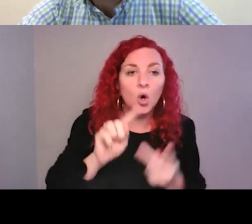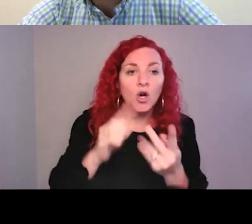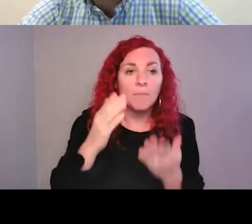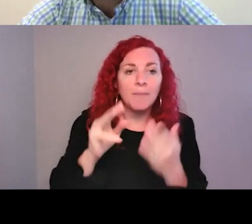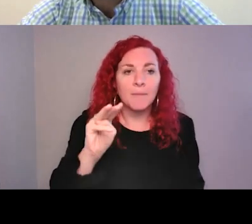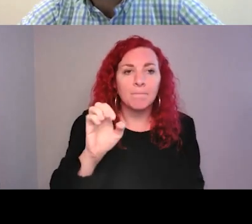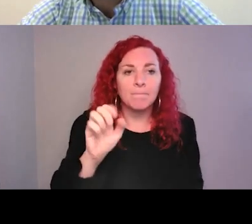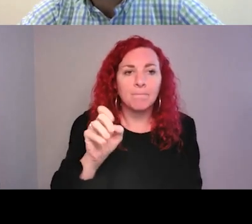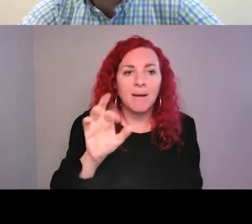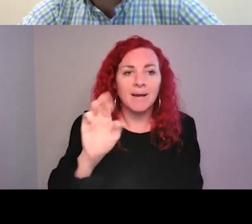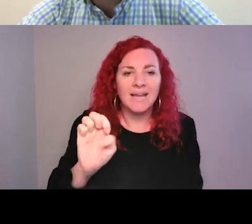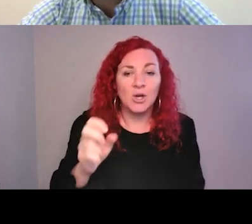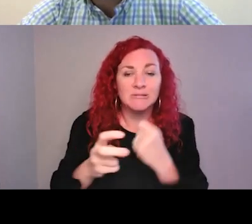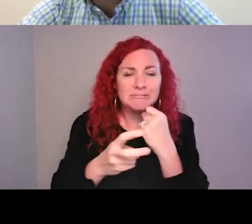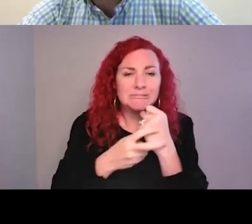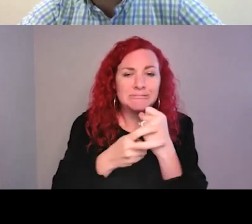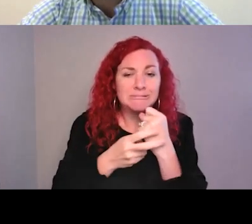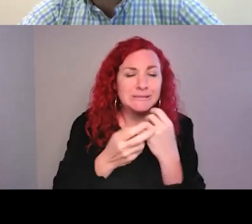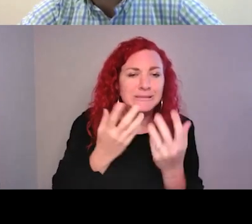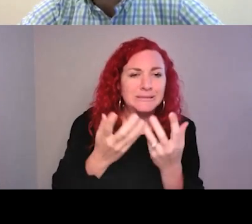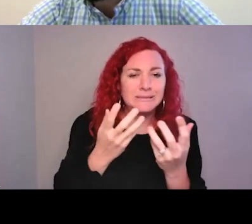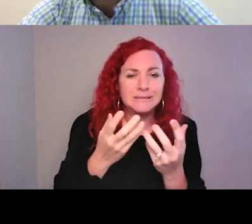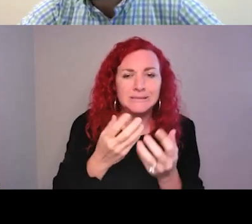ALL THOUGH THAT IS NOT REALLY ABOUT MARYLAND'S MEDICAID